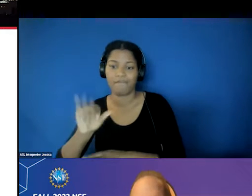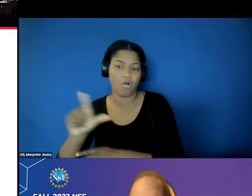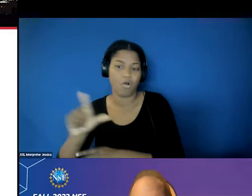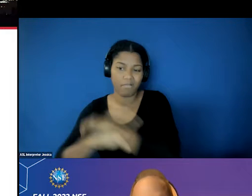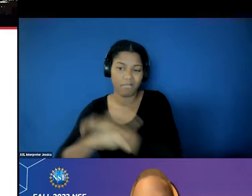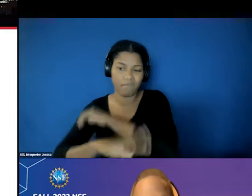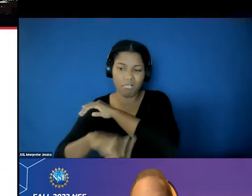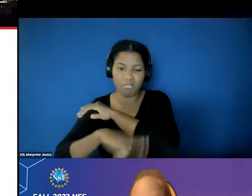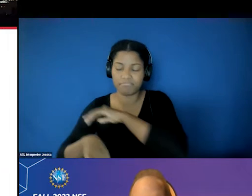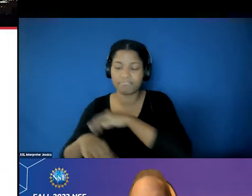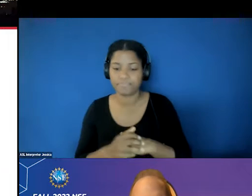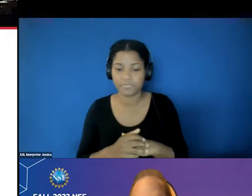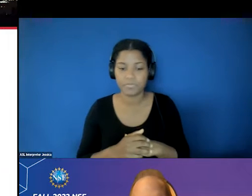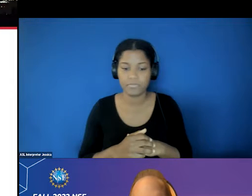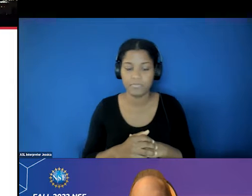that facilitates,